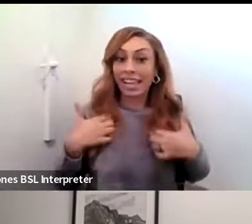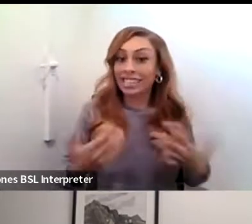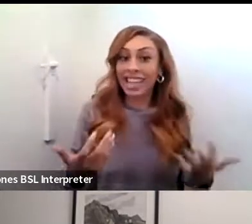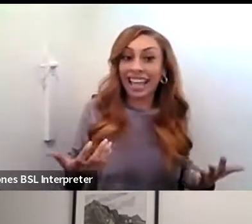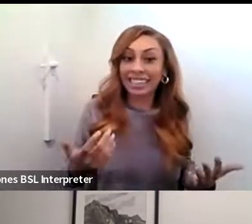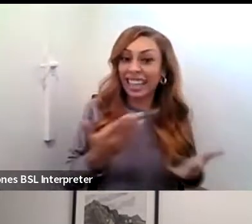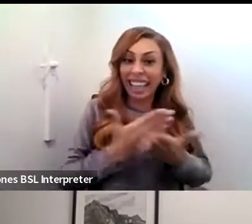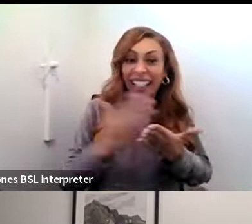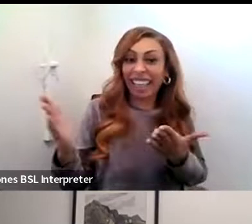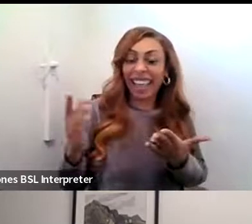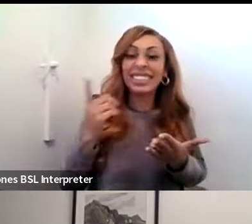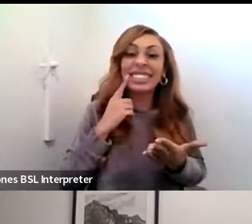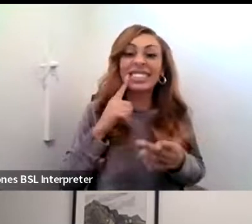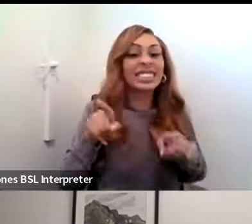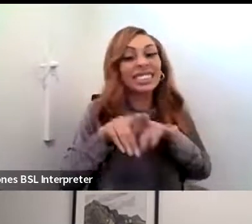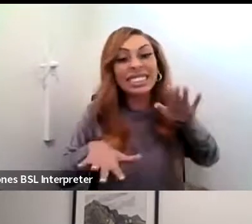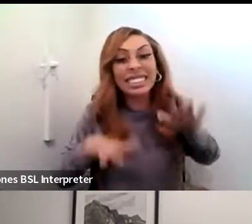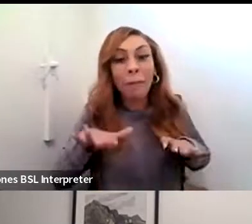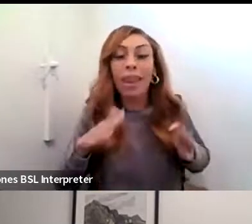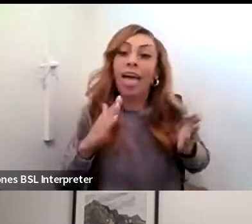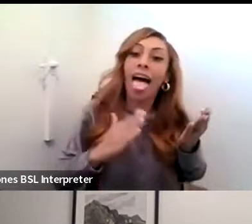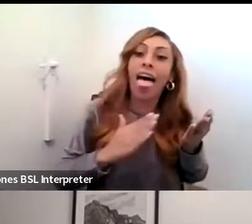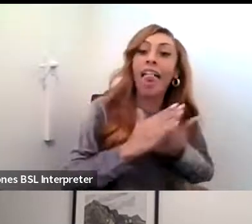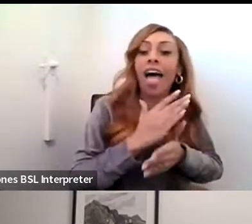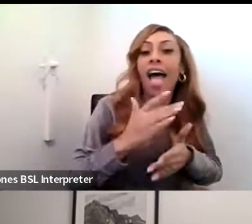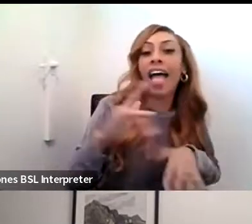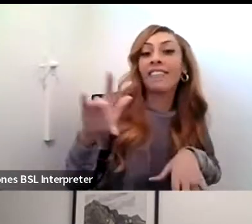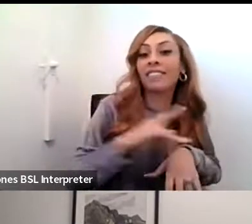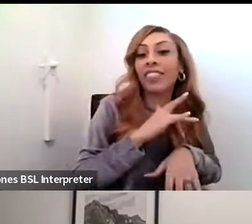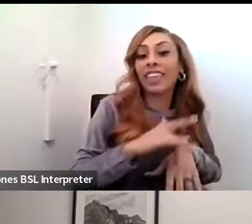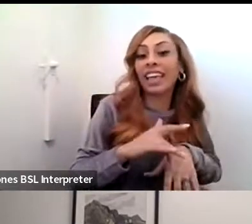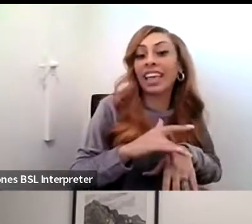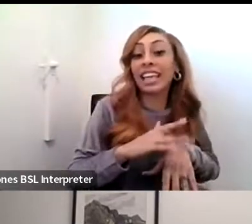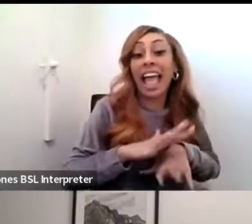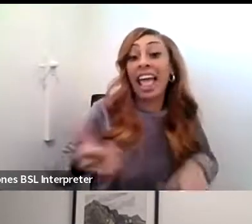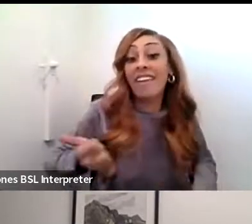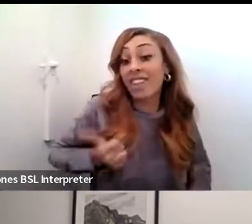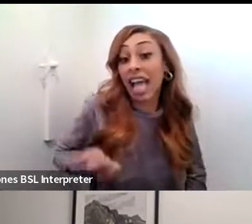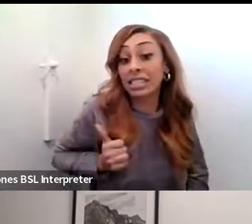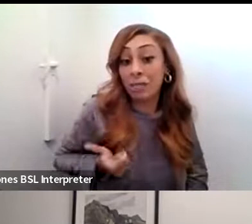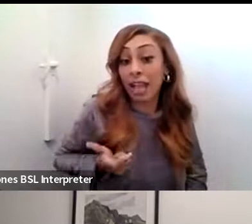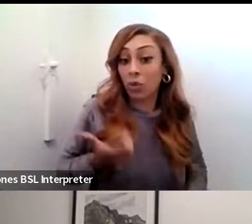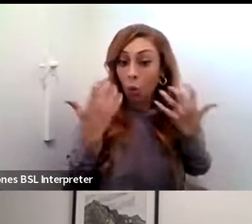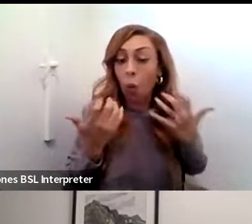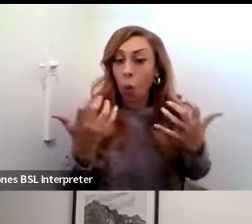it was like live theatre in ways that I hadn't expected, and I think the audience also find that really exciting.